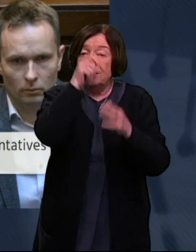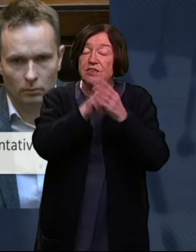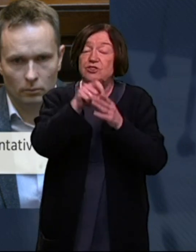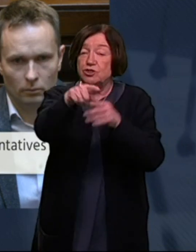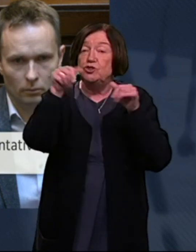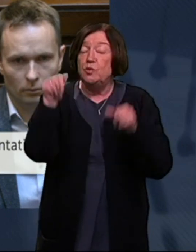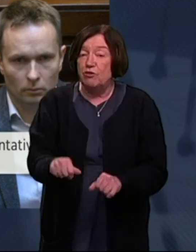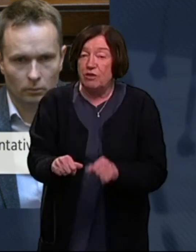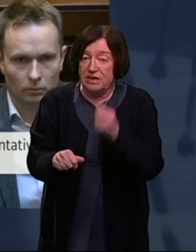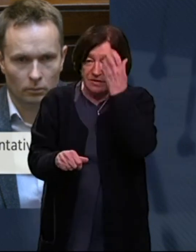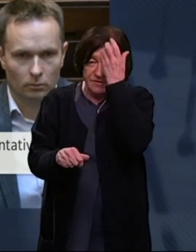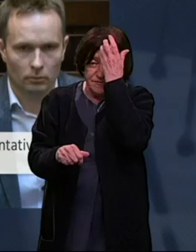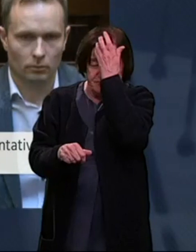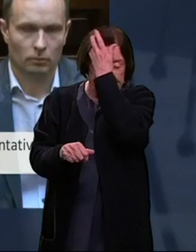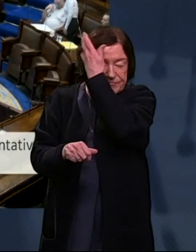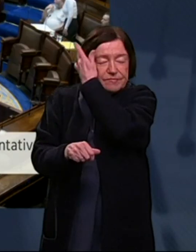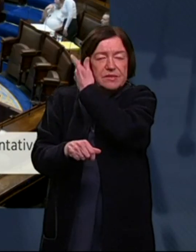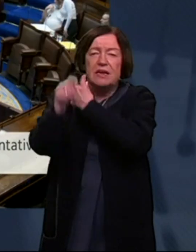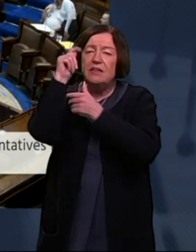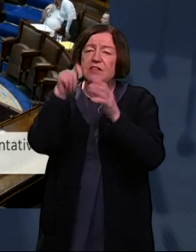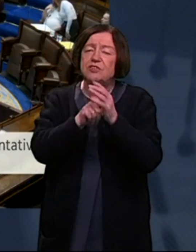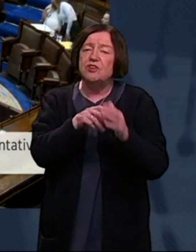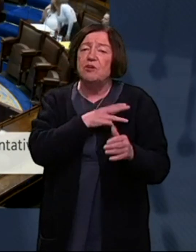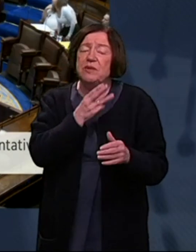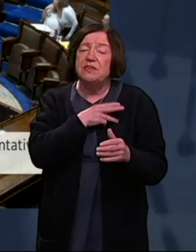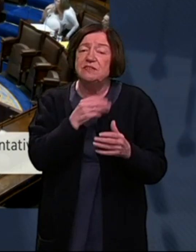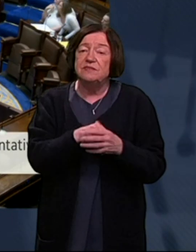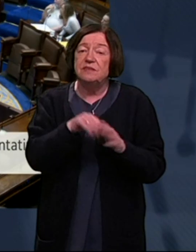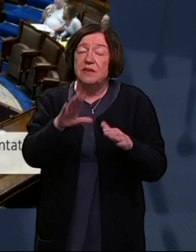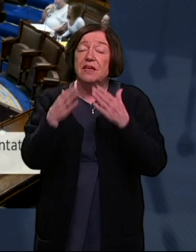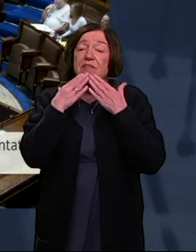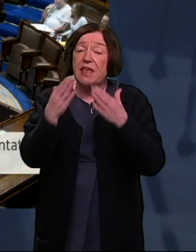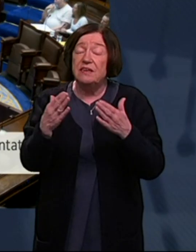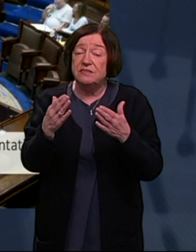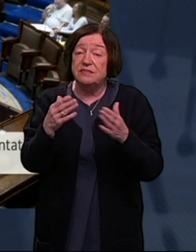Does the Taoiseach agree?